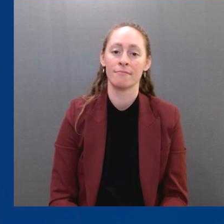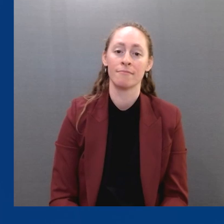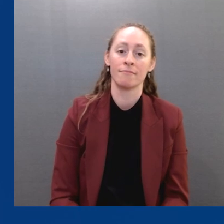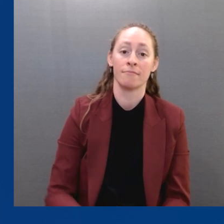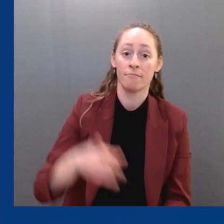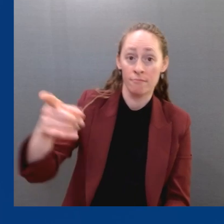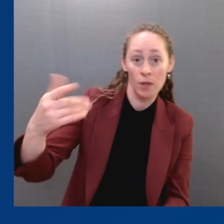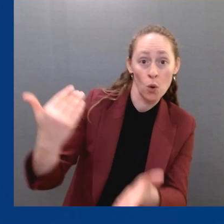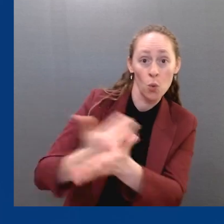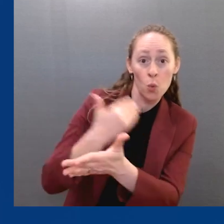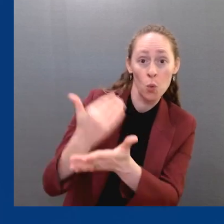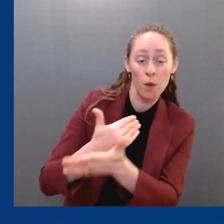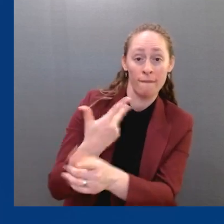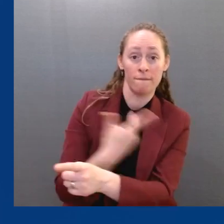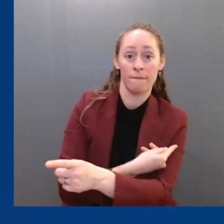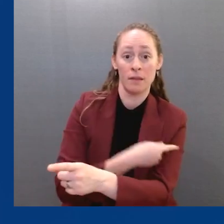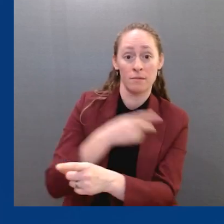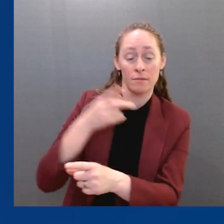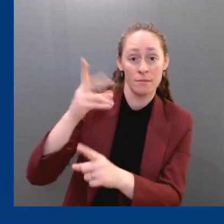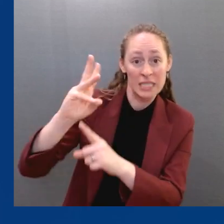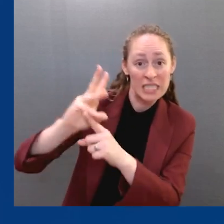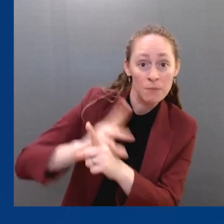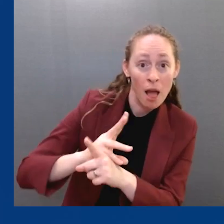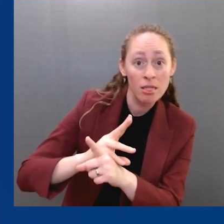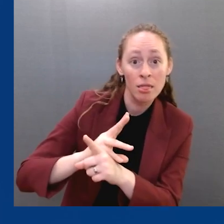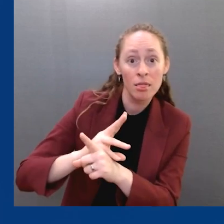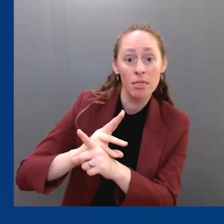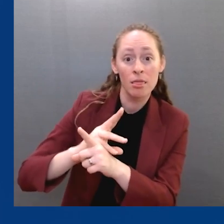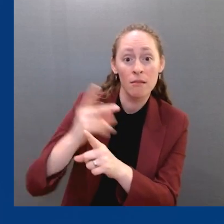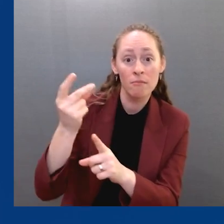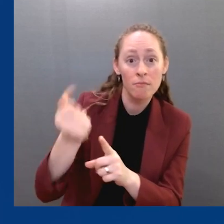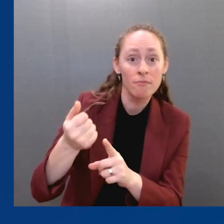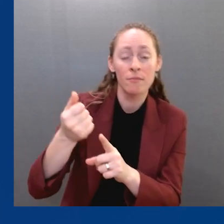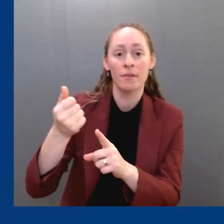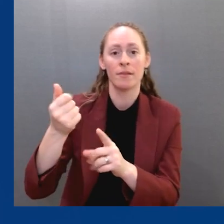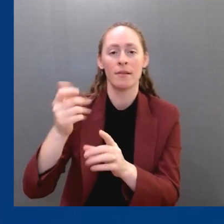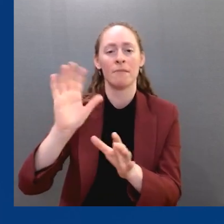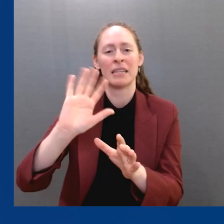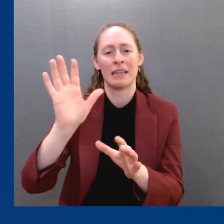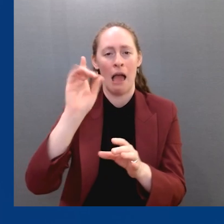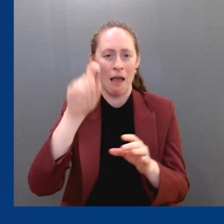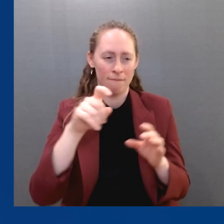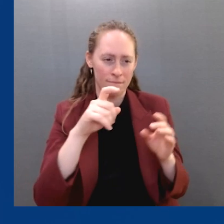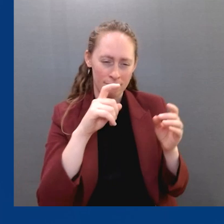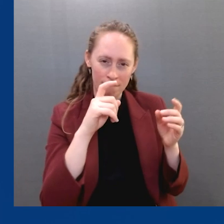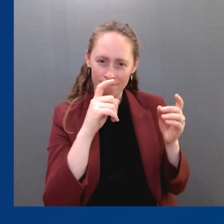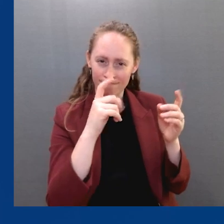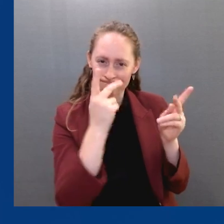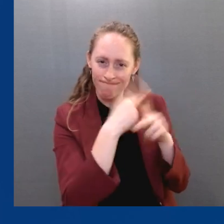I'll turn it over to Michelle in a second, are going to look at the data and see what the data tells us about